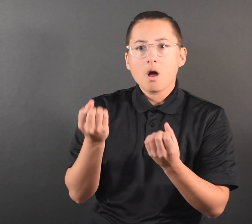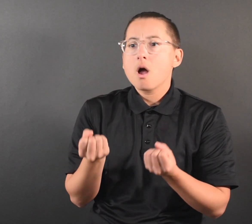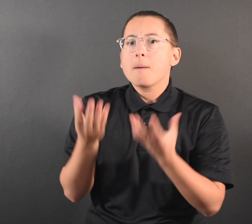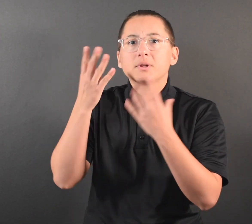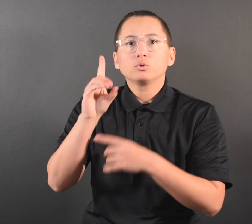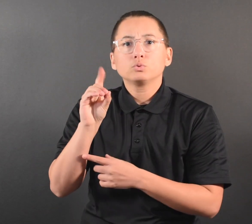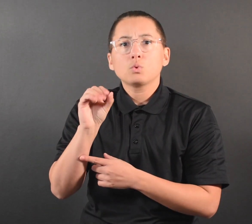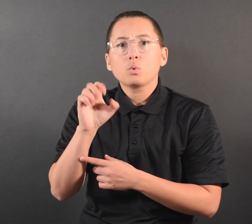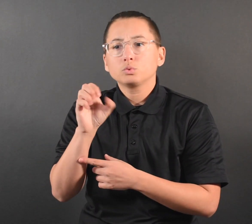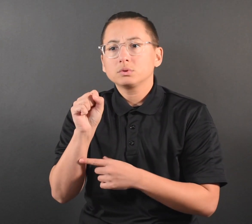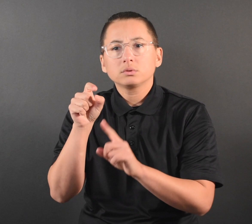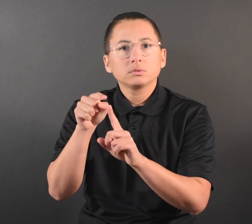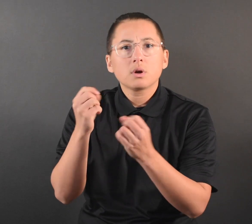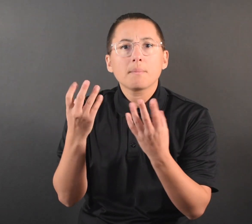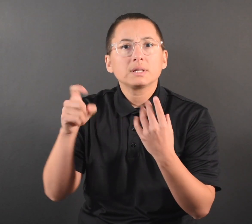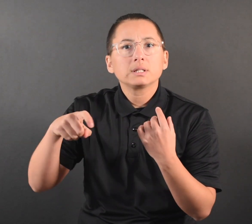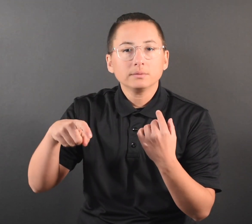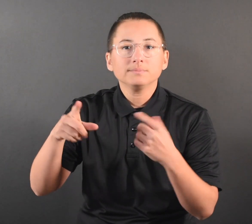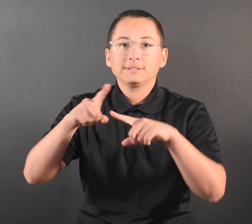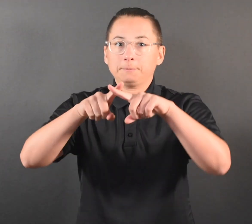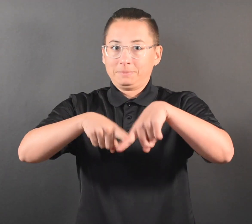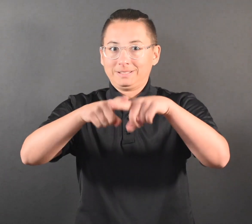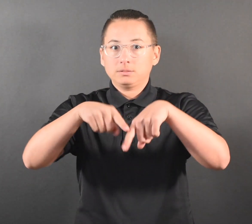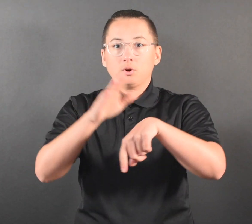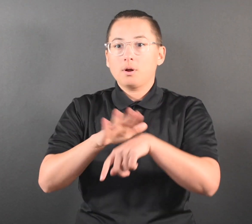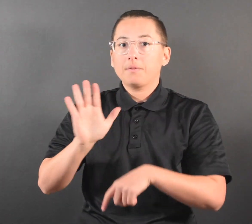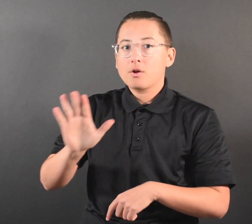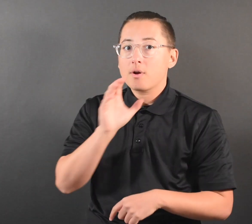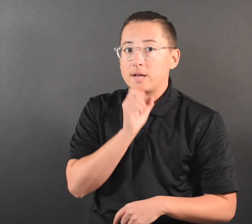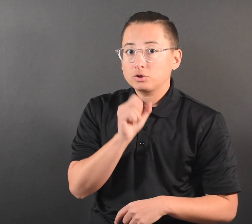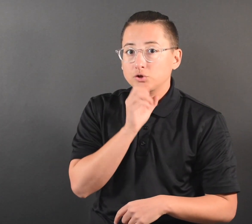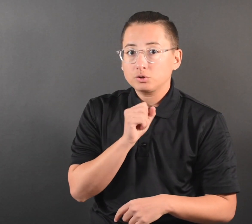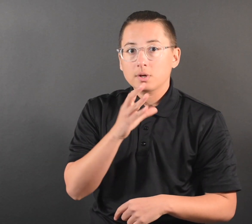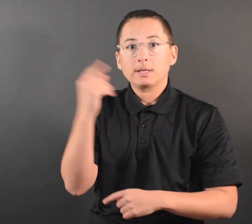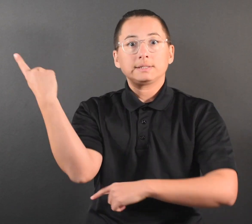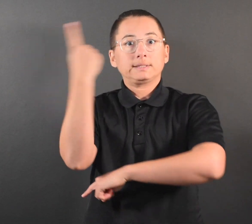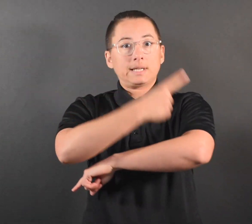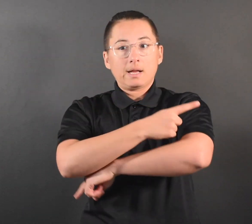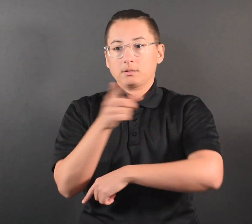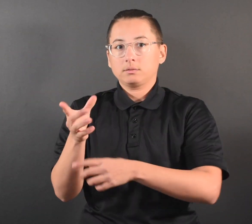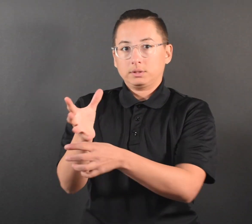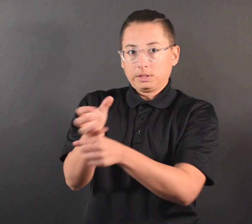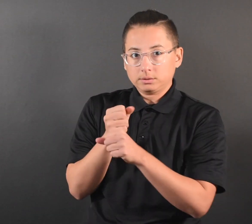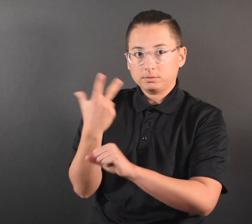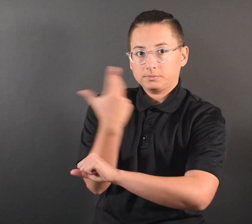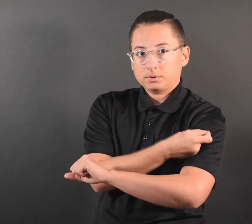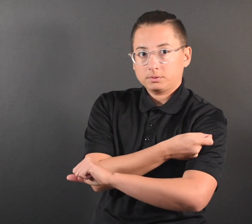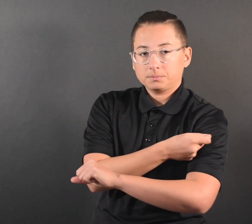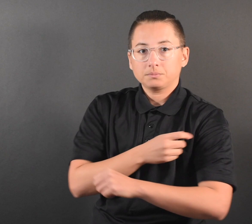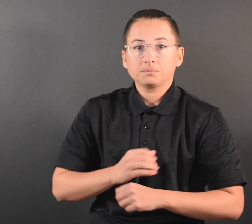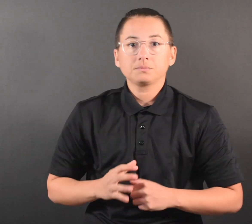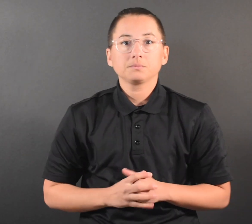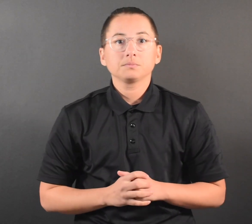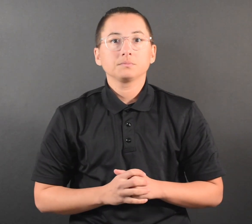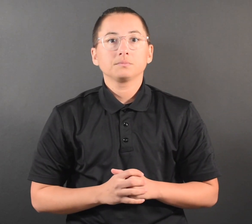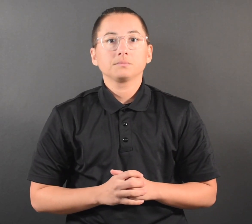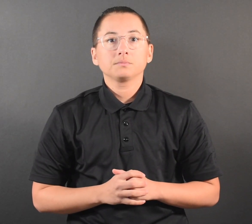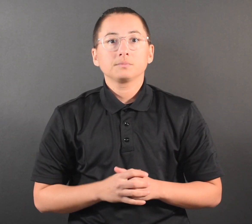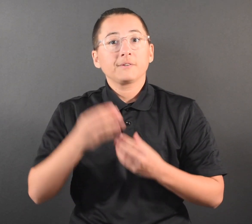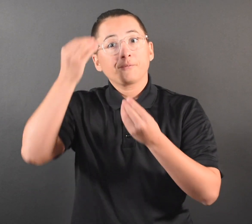age on the day they are vaccinated. Data from Pfizer and Moderna vaccine